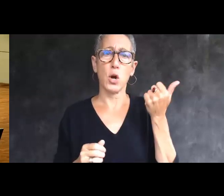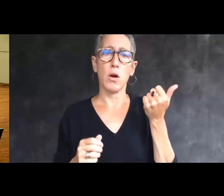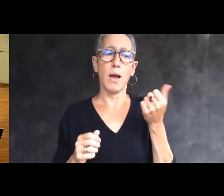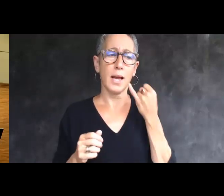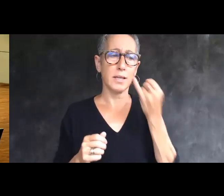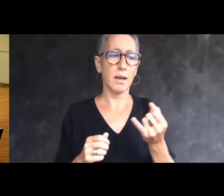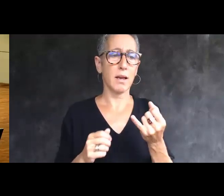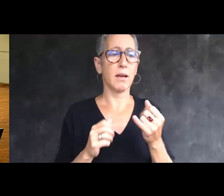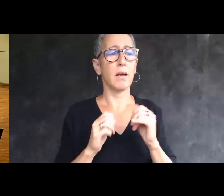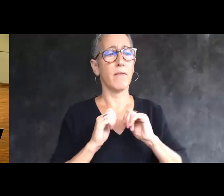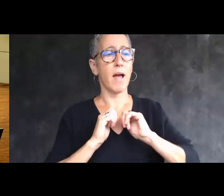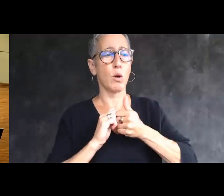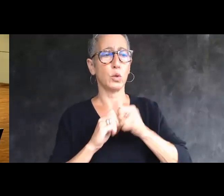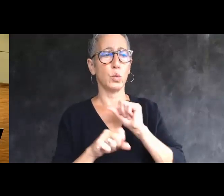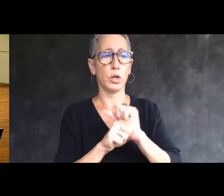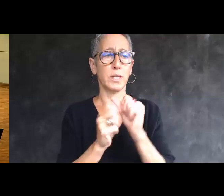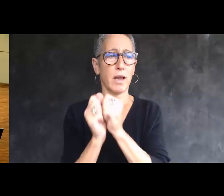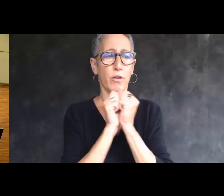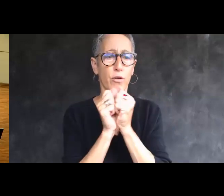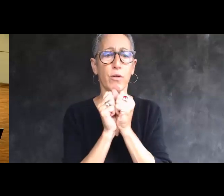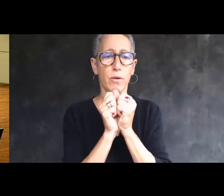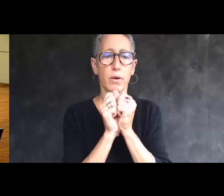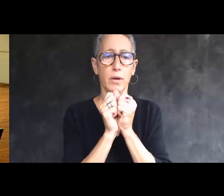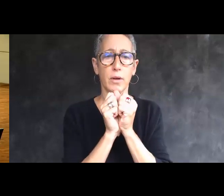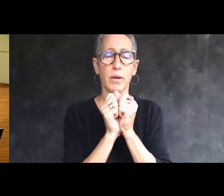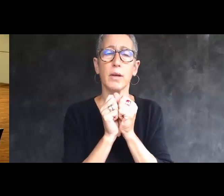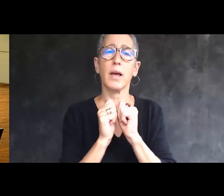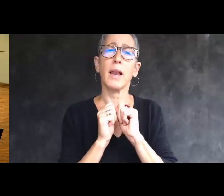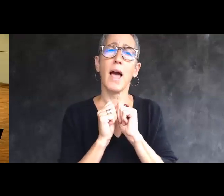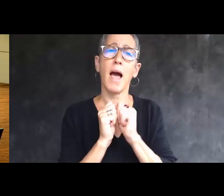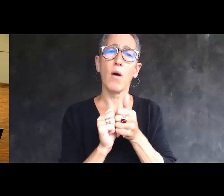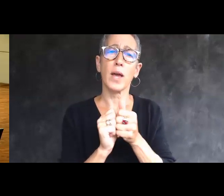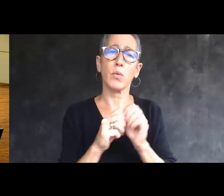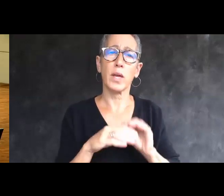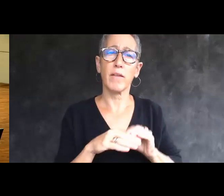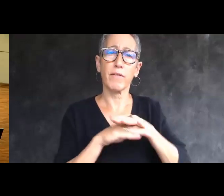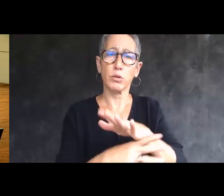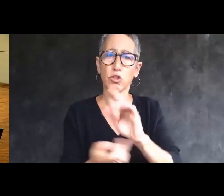we can work together to advance change and advance a better society for not just